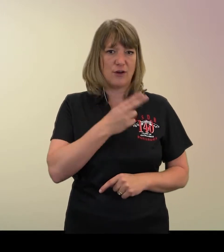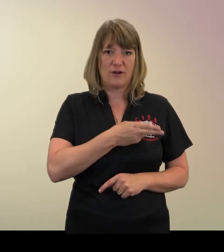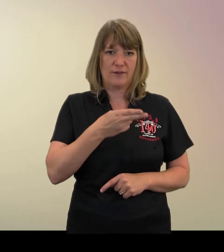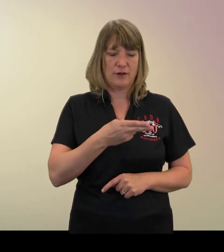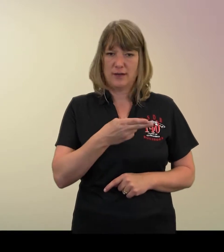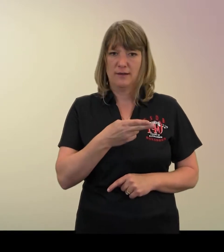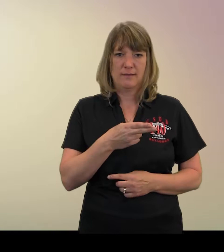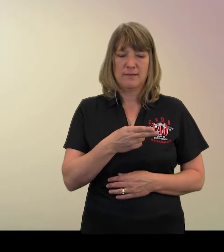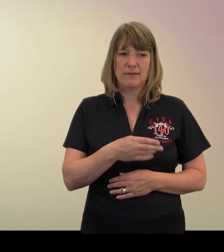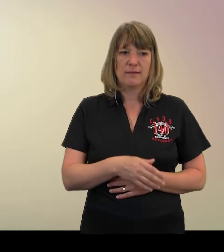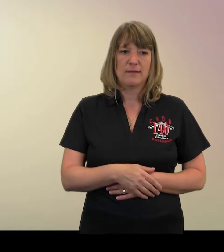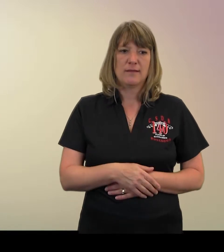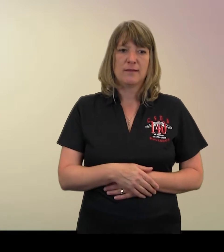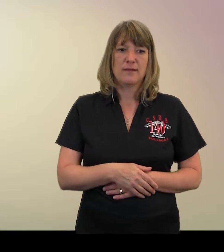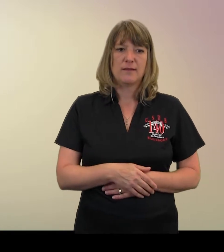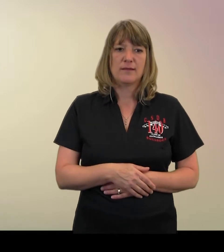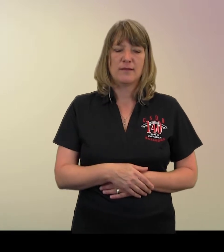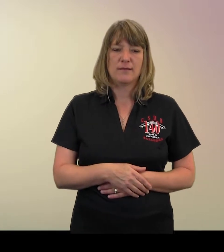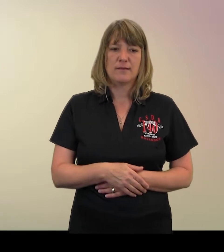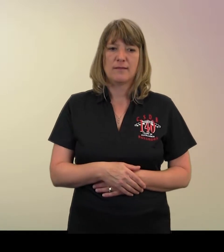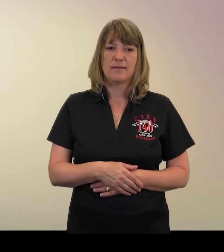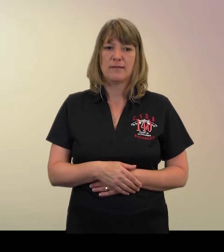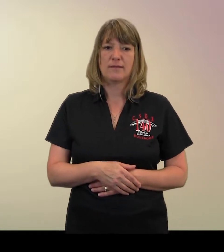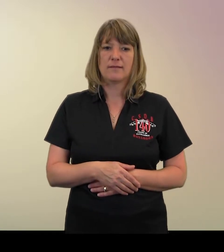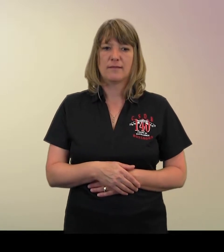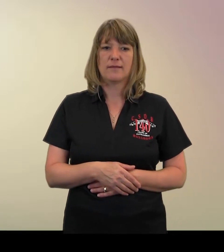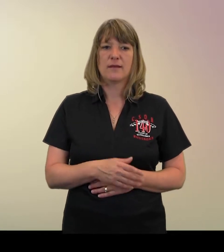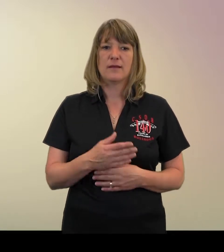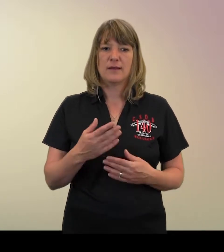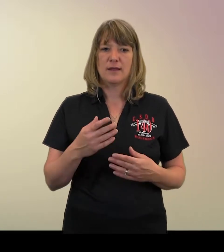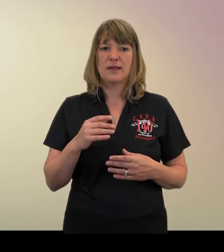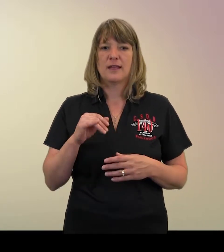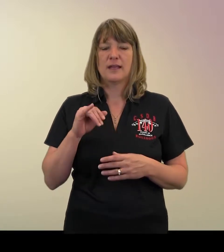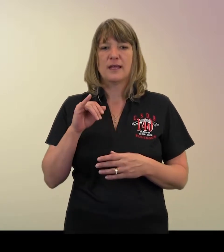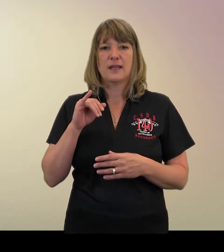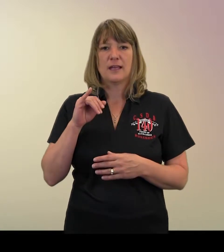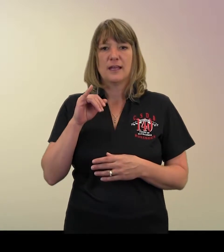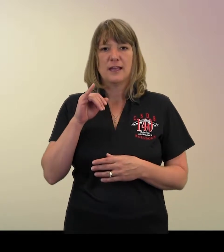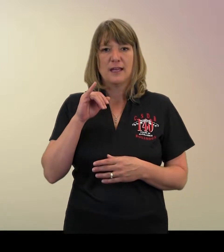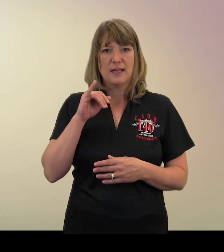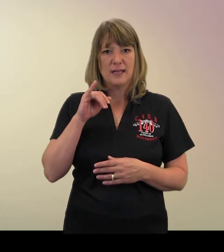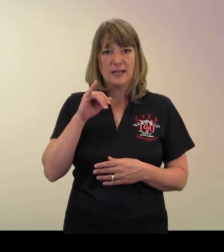and hard of hearing, in the absence of another